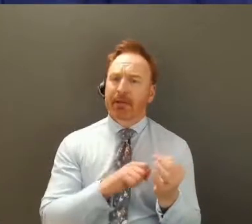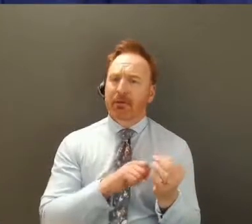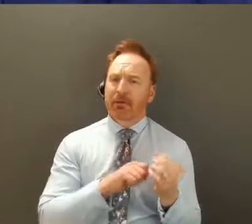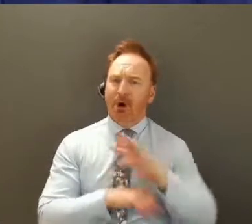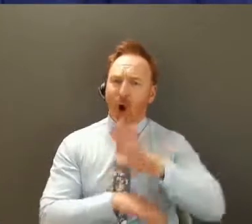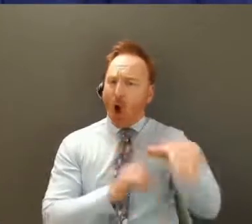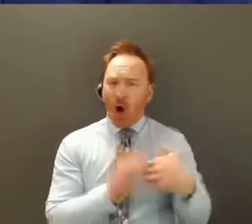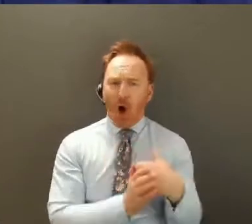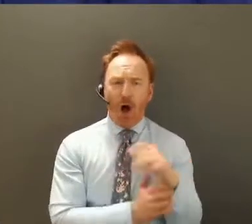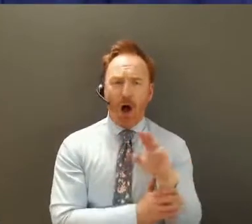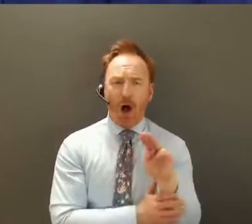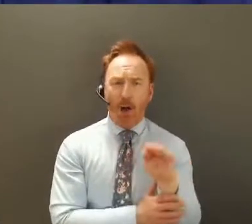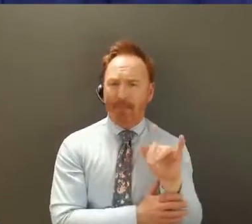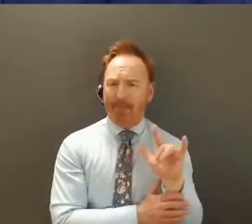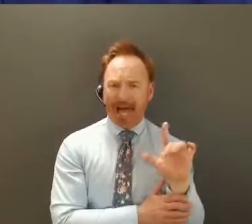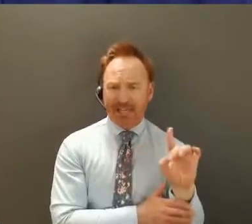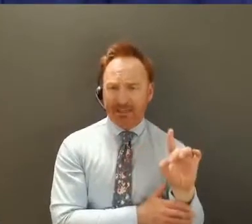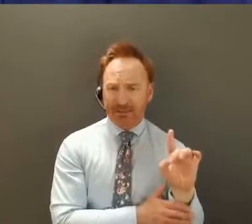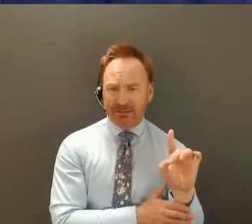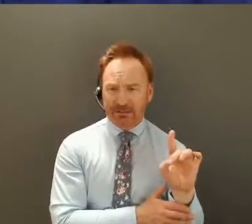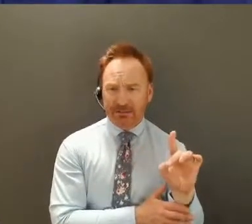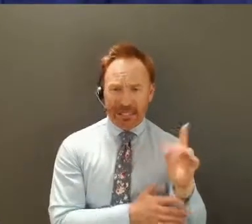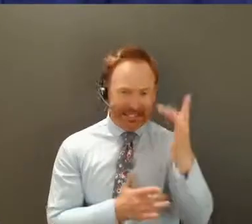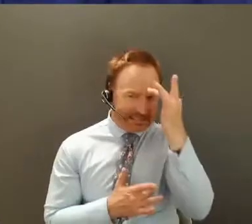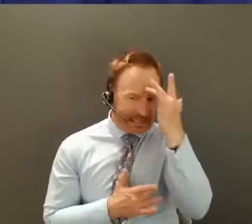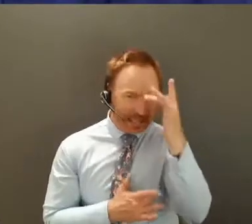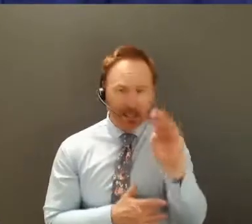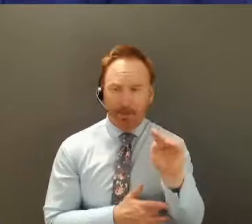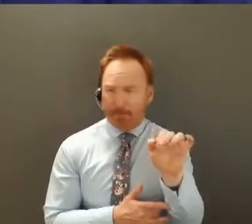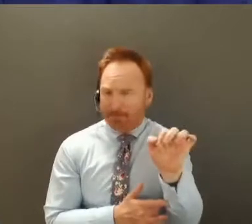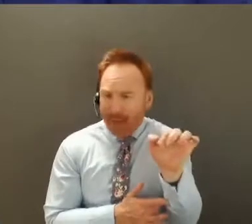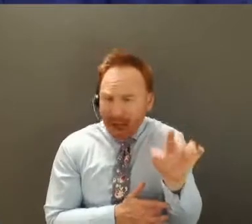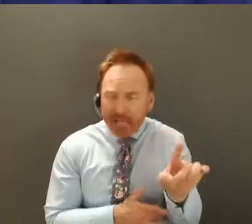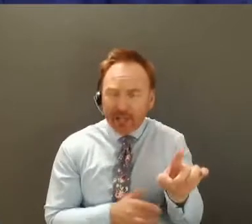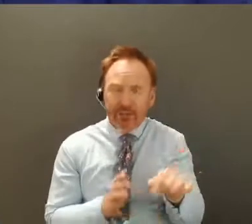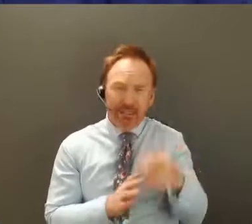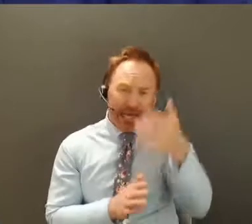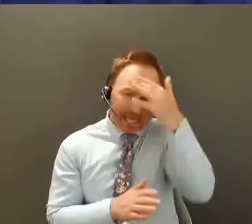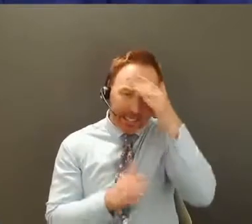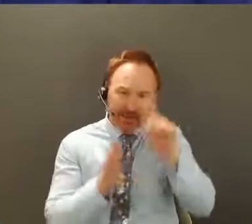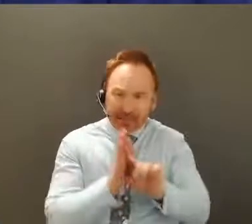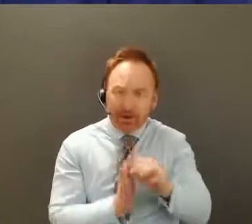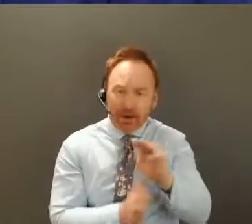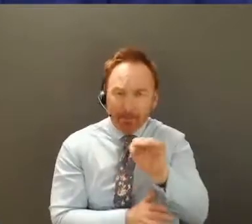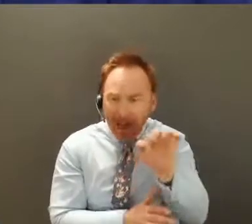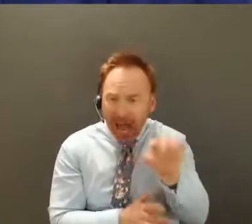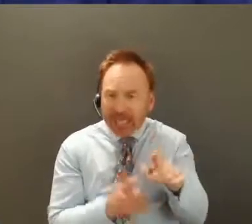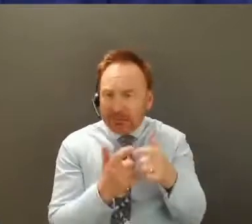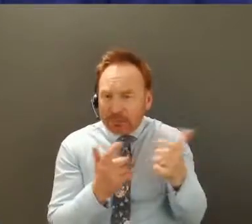vaccinated versus unvaccinated and it's important to know that